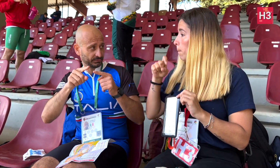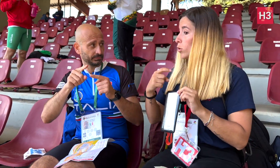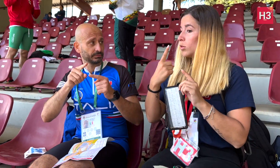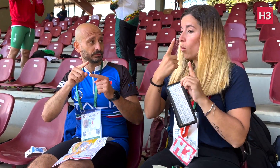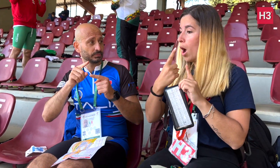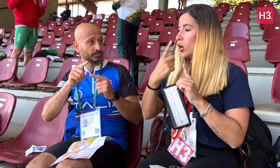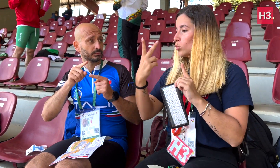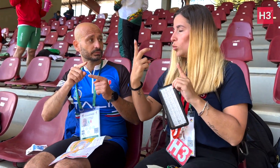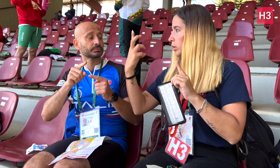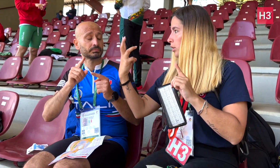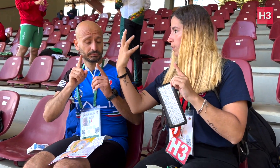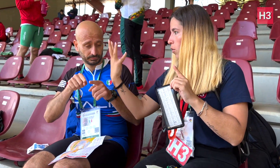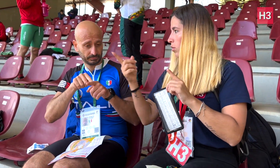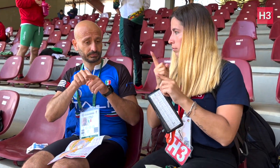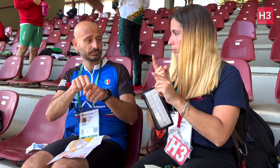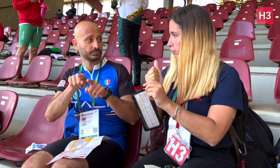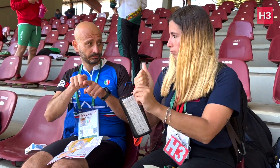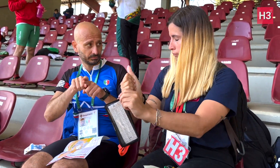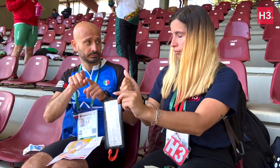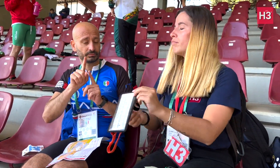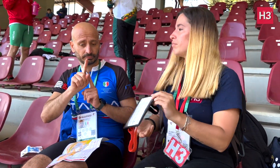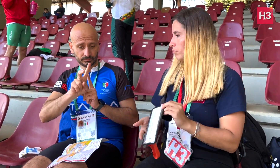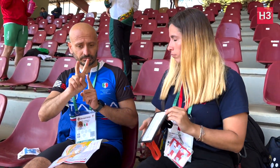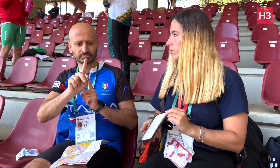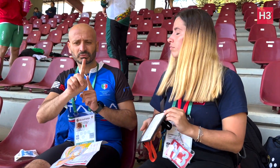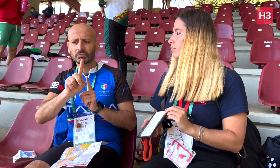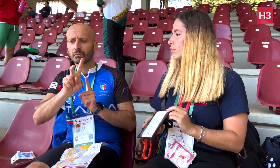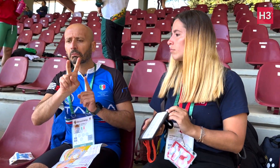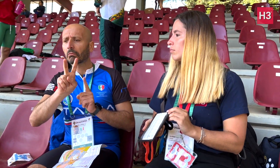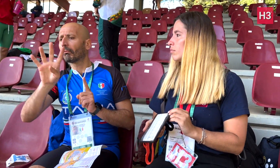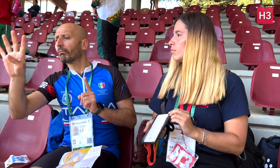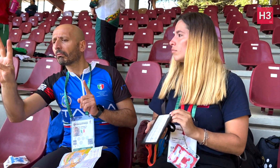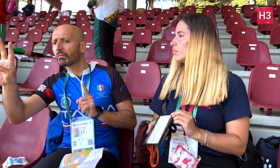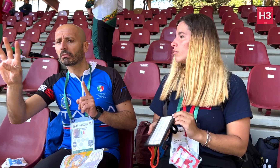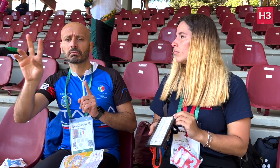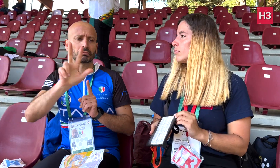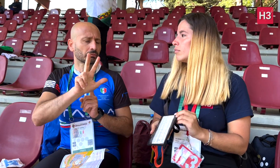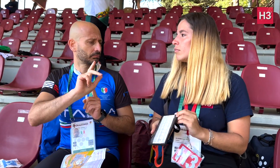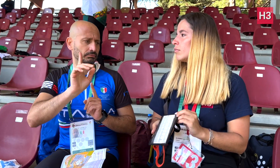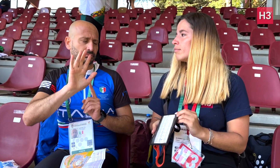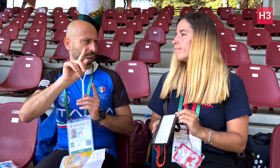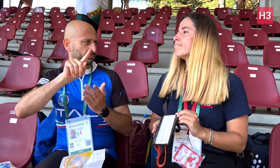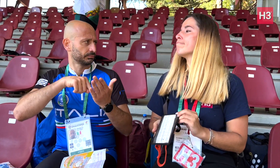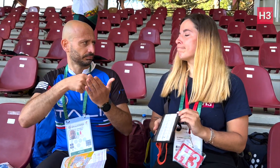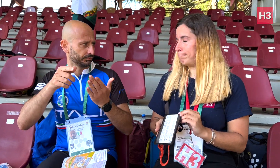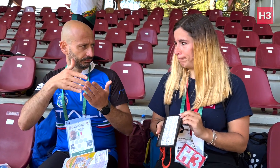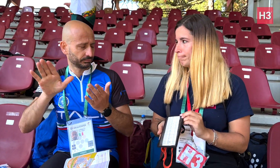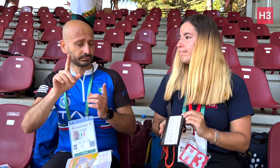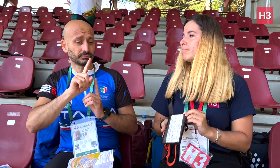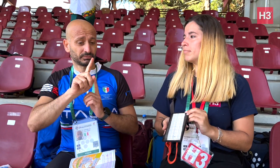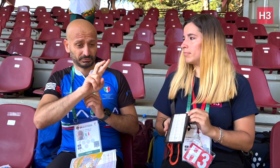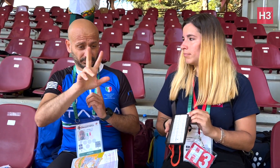It must be met in the order? Yeah, it should be met in the order.